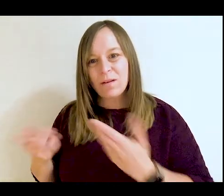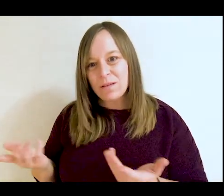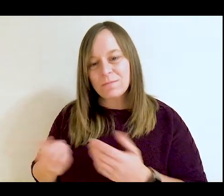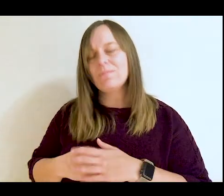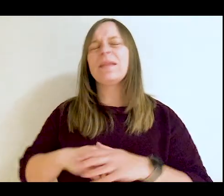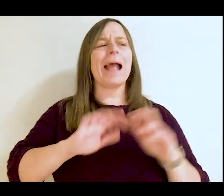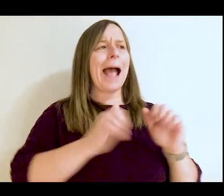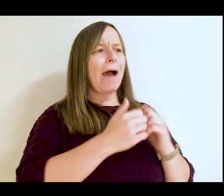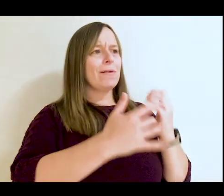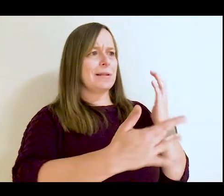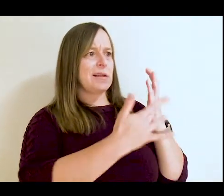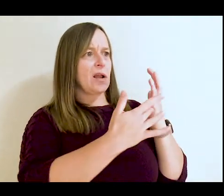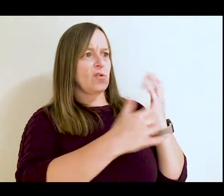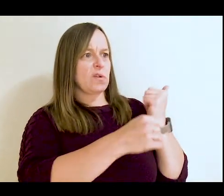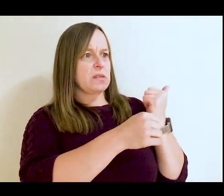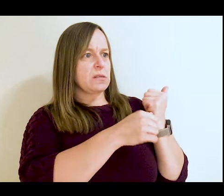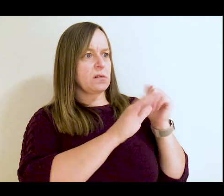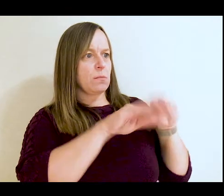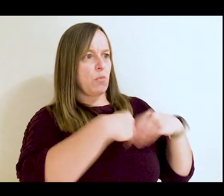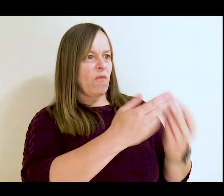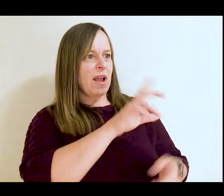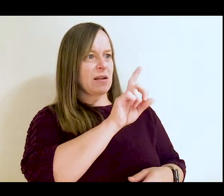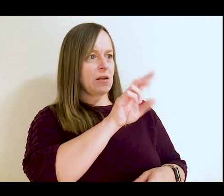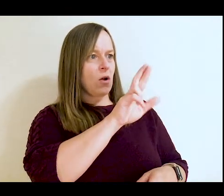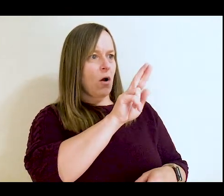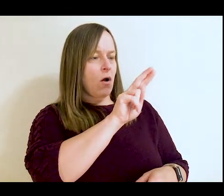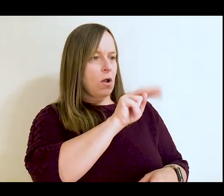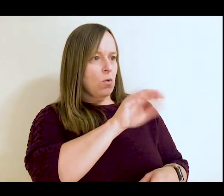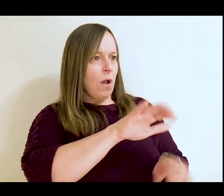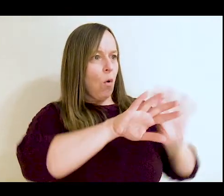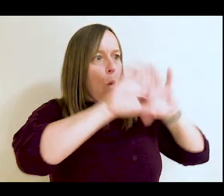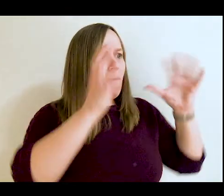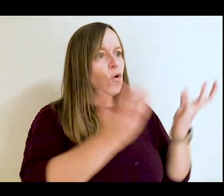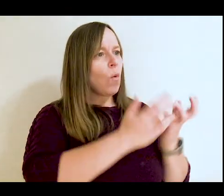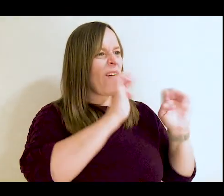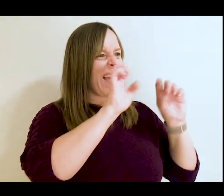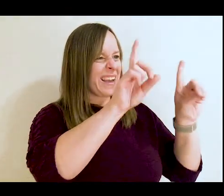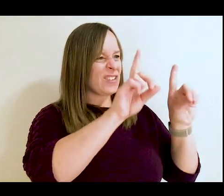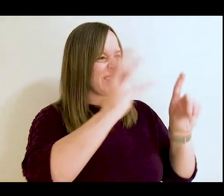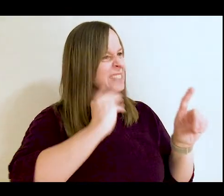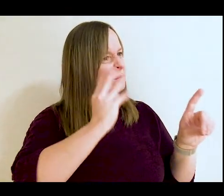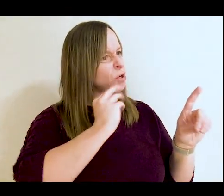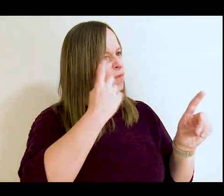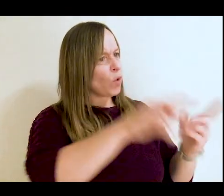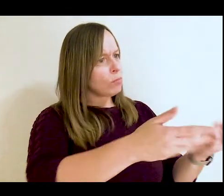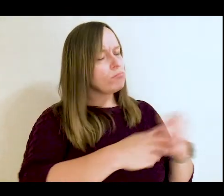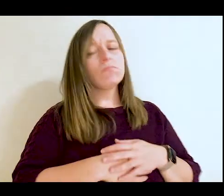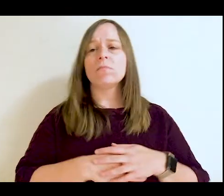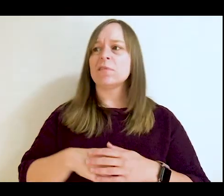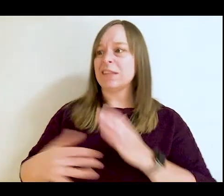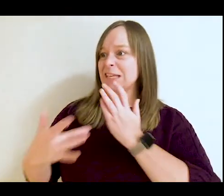K: And how is this technical assistance provided by DRNY improved your overall educational experience?